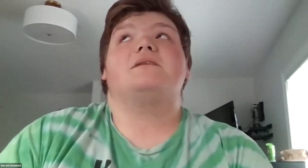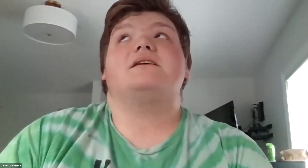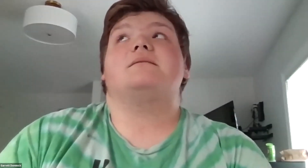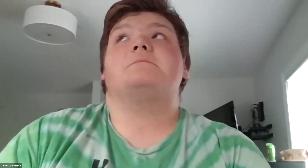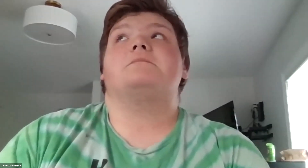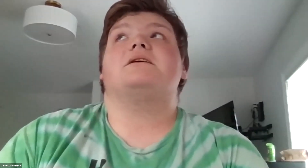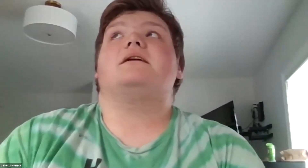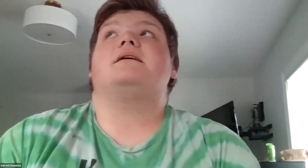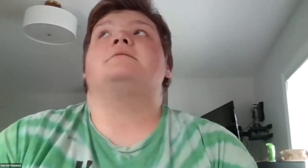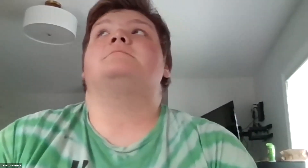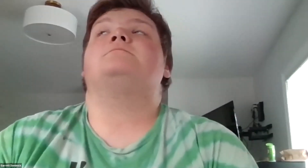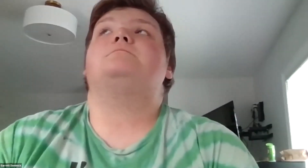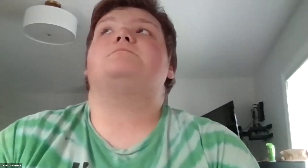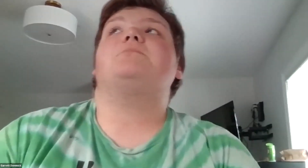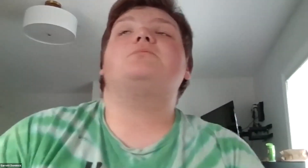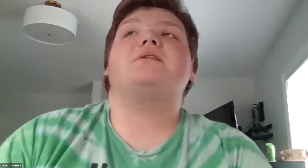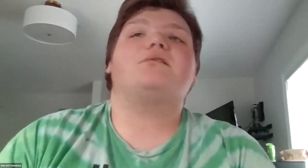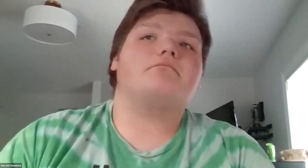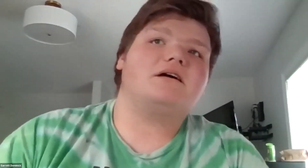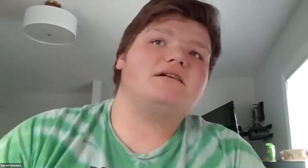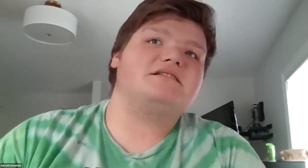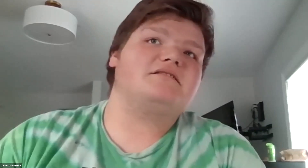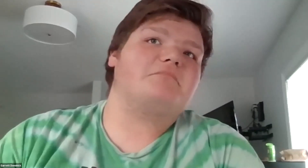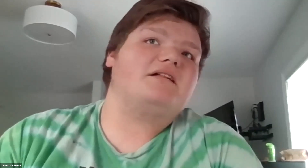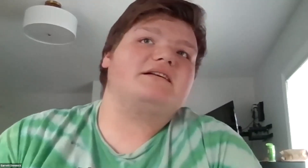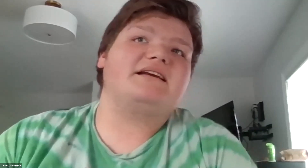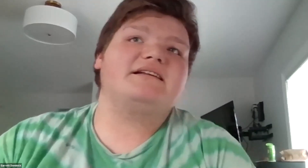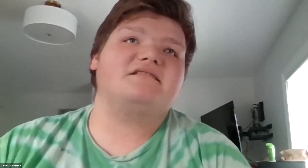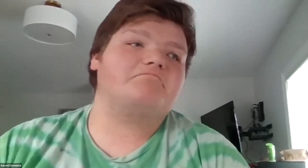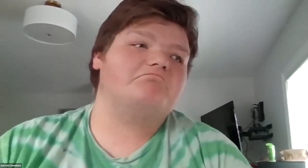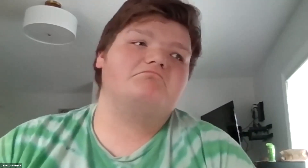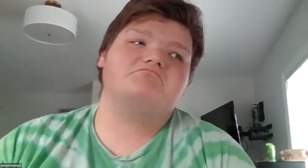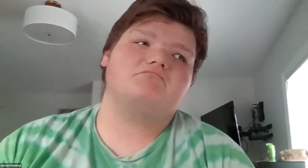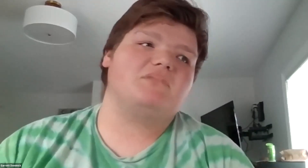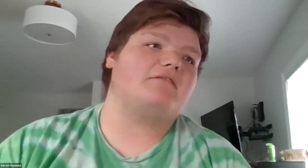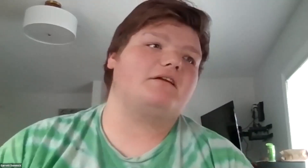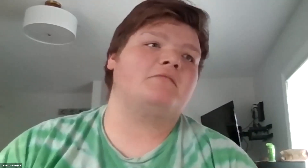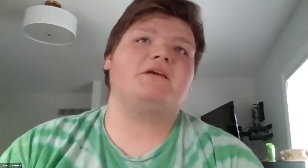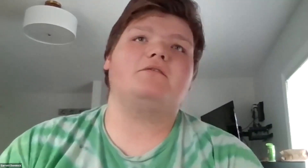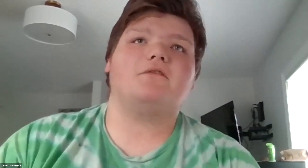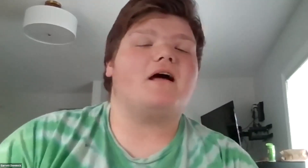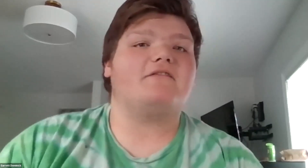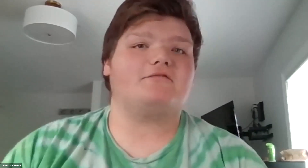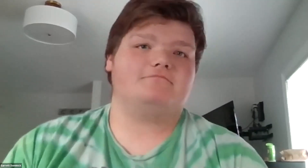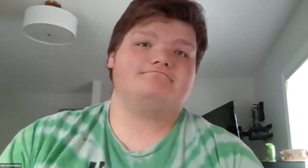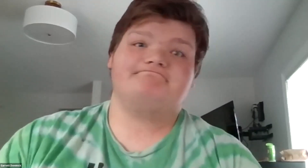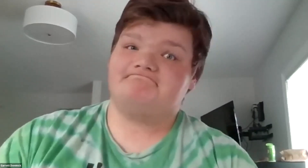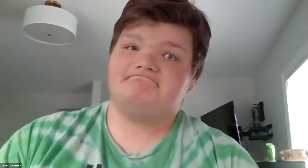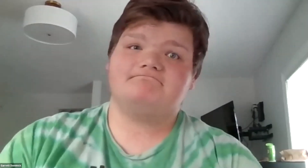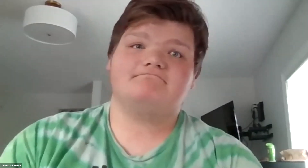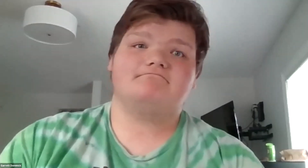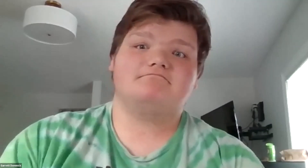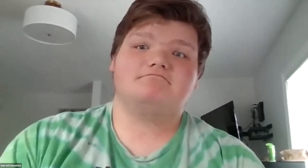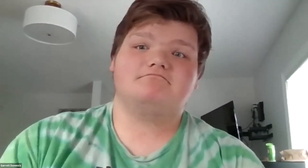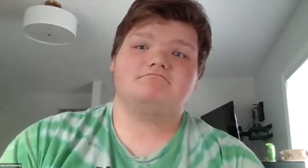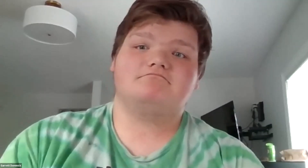to. >> GARRETT: Maybe